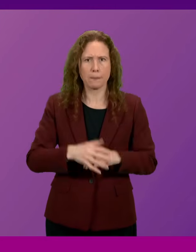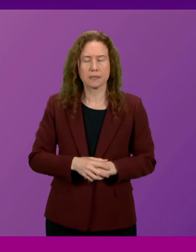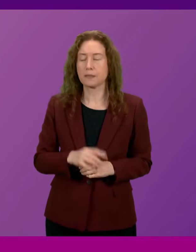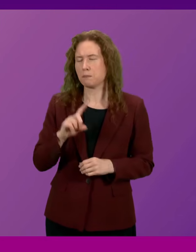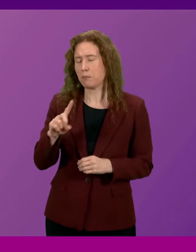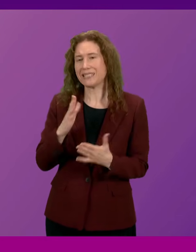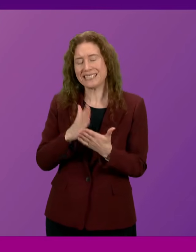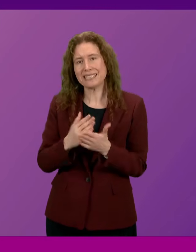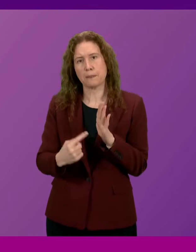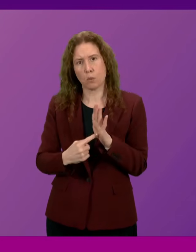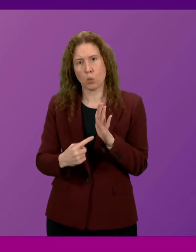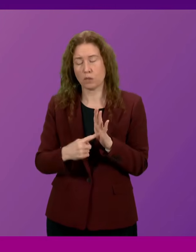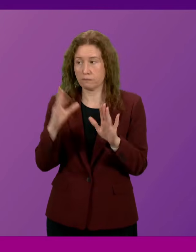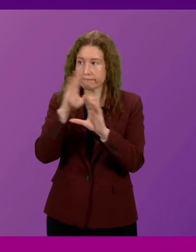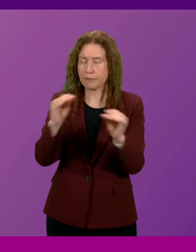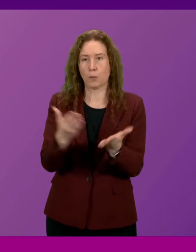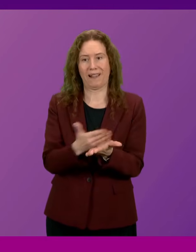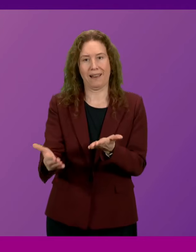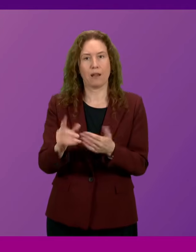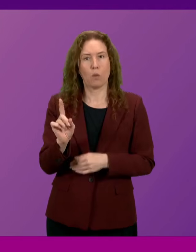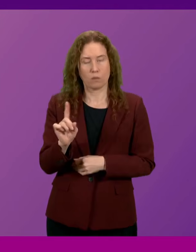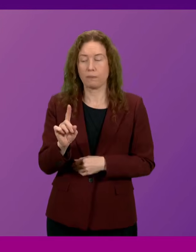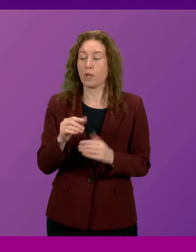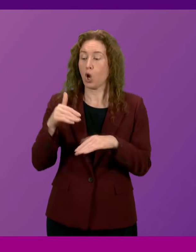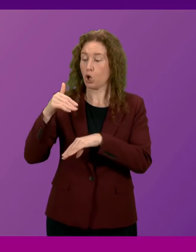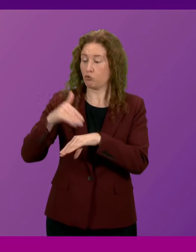It is important that I make it clear that the criminal justice system